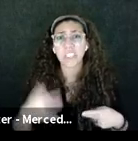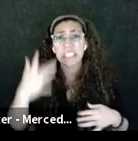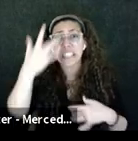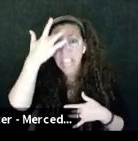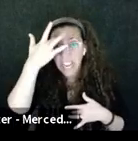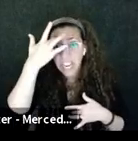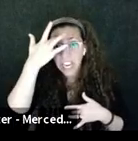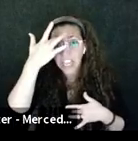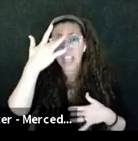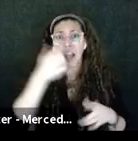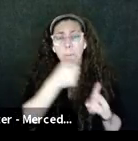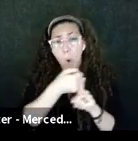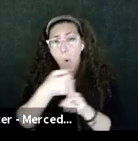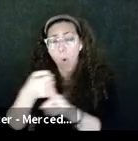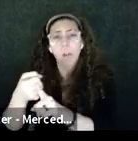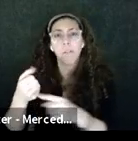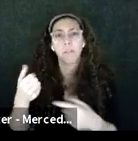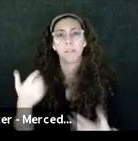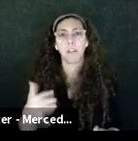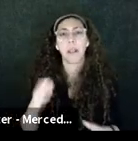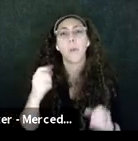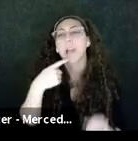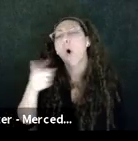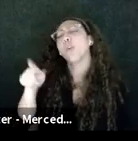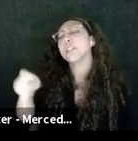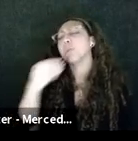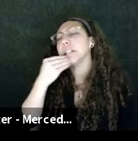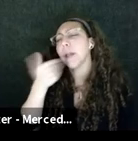Jason Williams: We often tell people, oh, they just need to eat better, and they need to exercise.